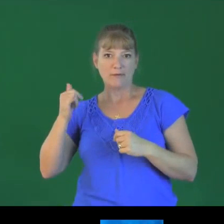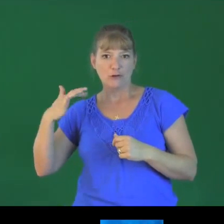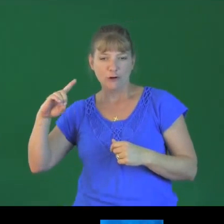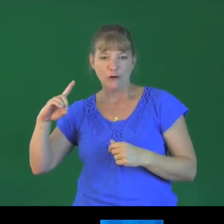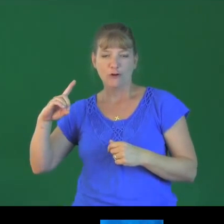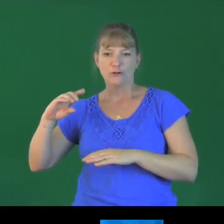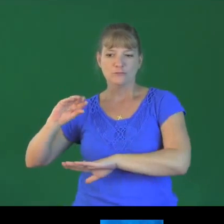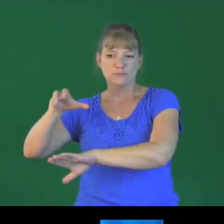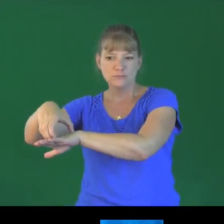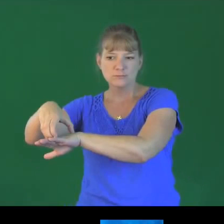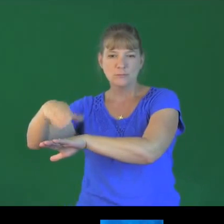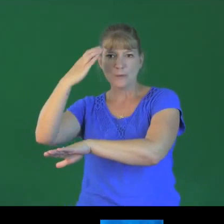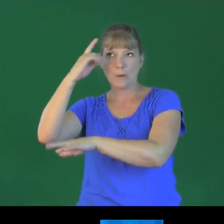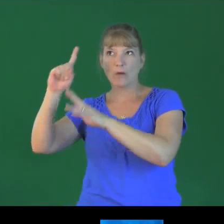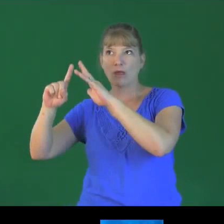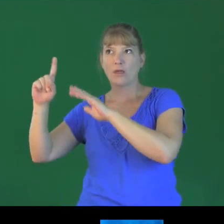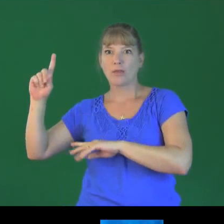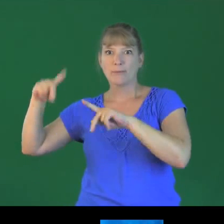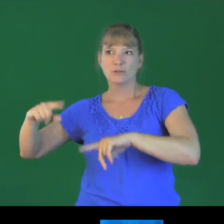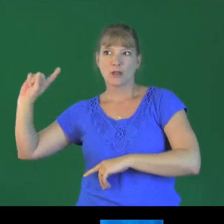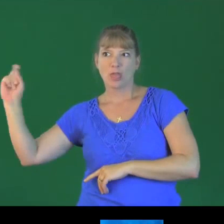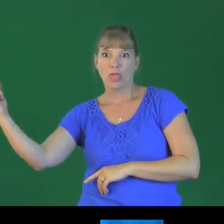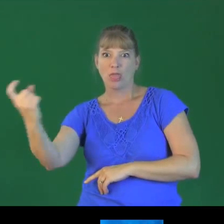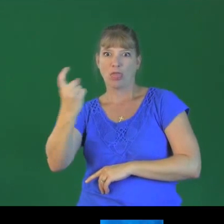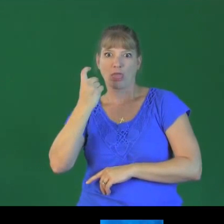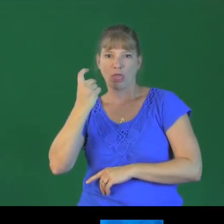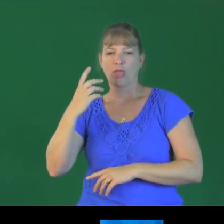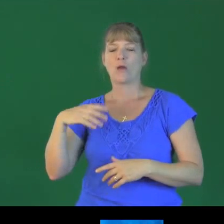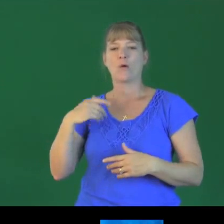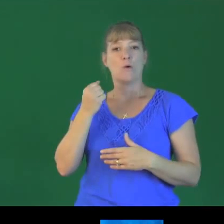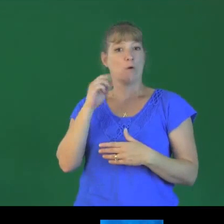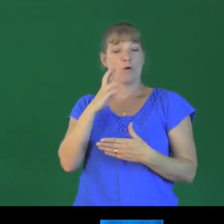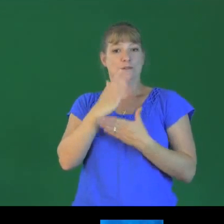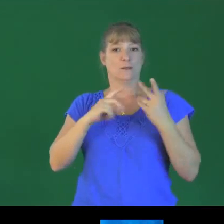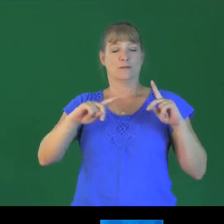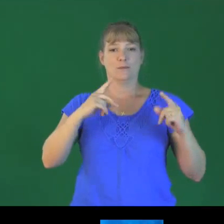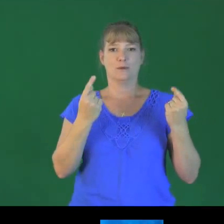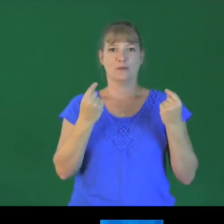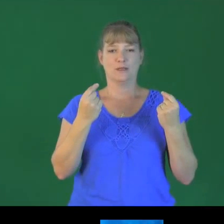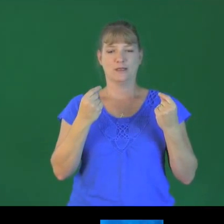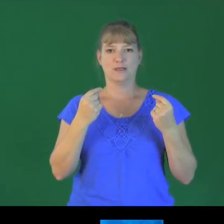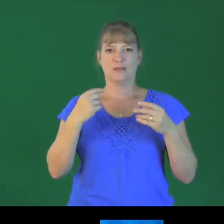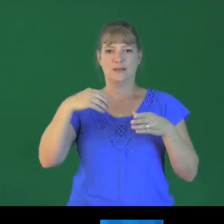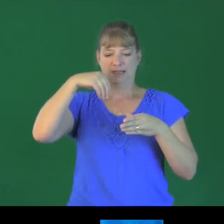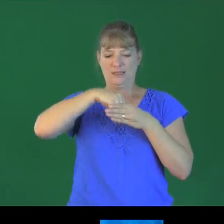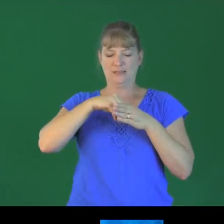so they know if an intruder is in the backyard. Some people place them inside the entry hallway